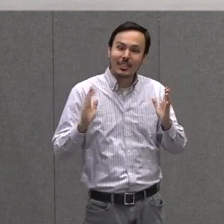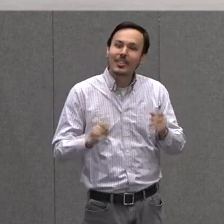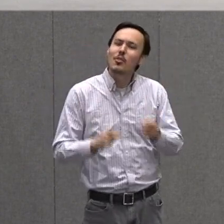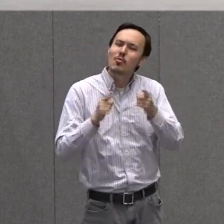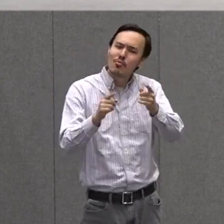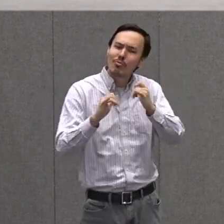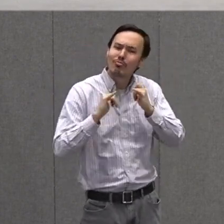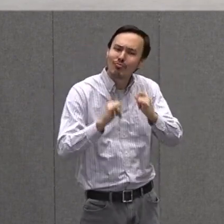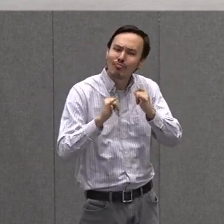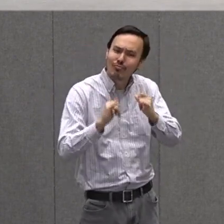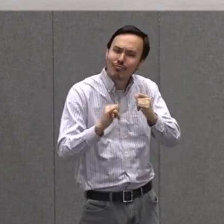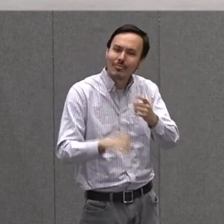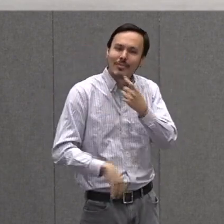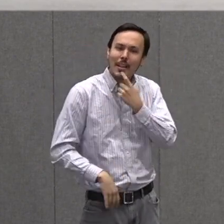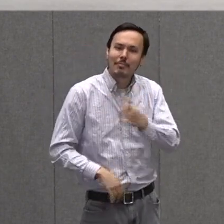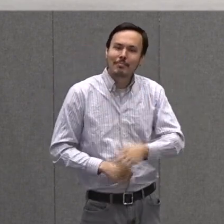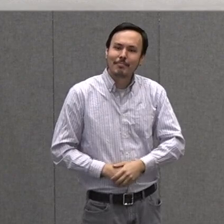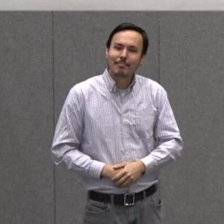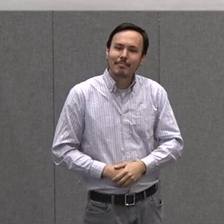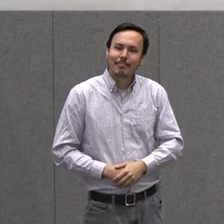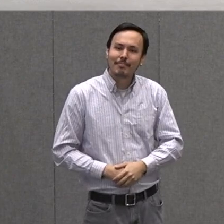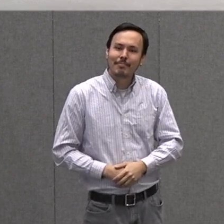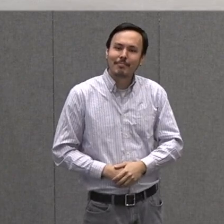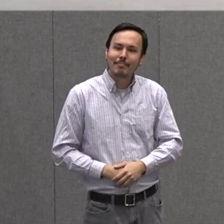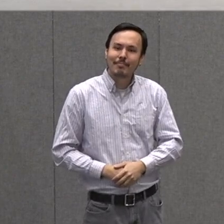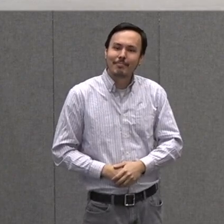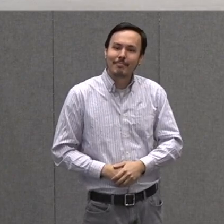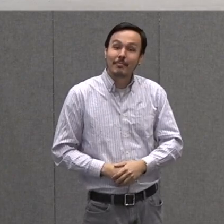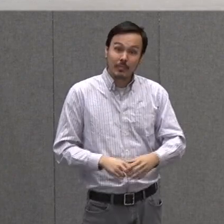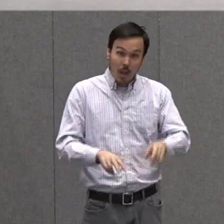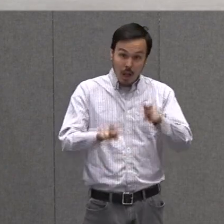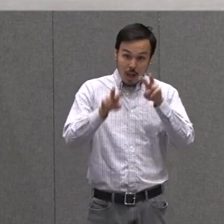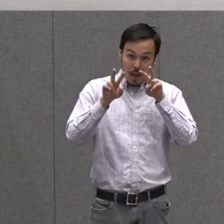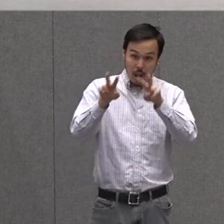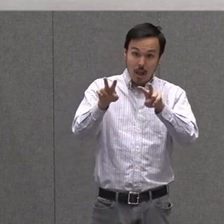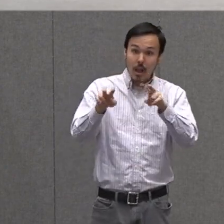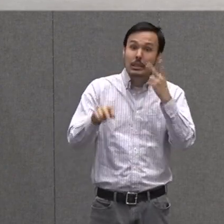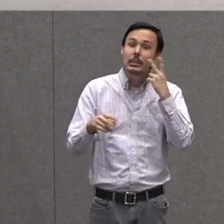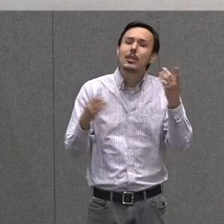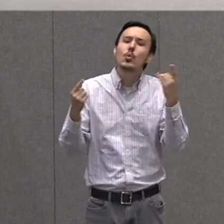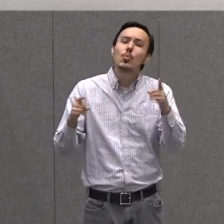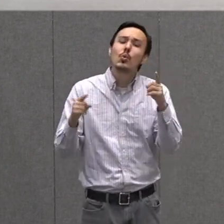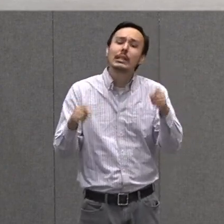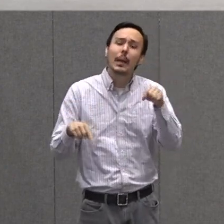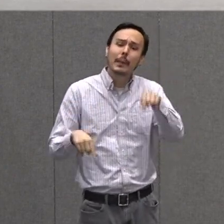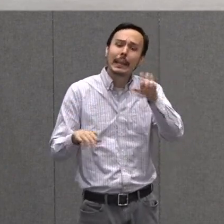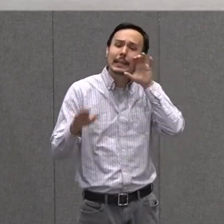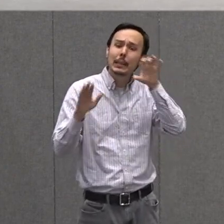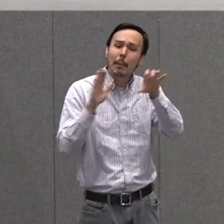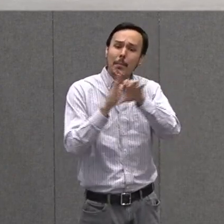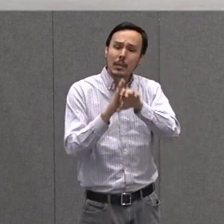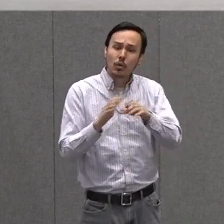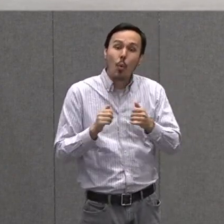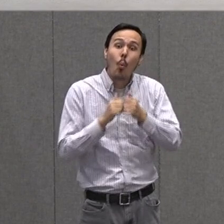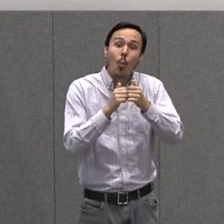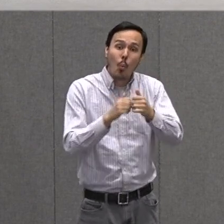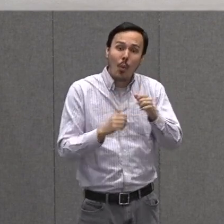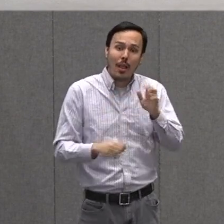[Ms Torres] Teacher. Take a look at what is happening in this picture with the teacher.